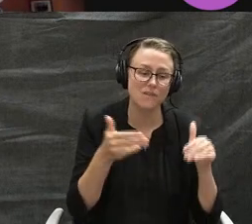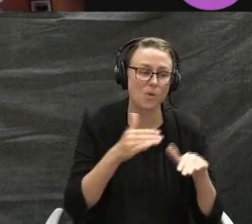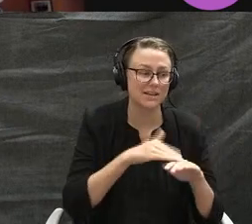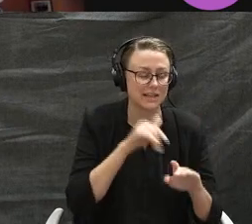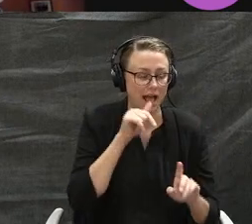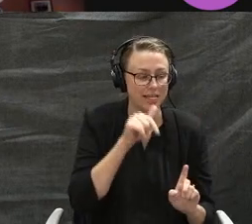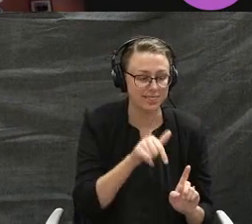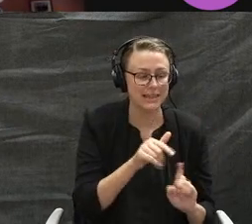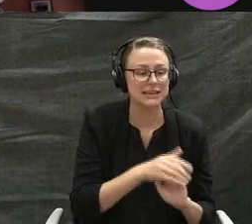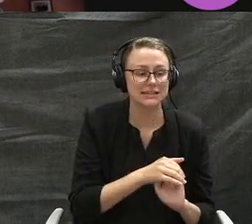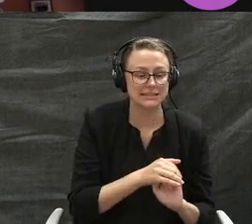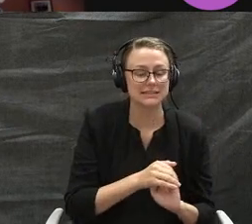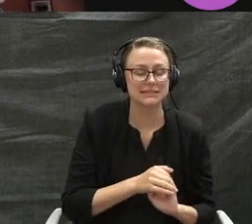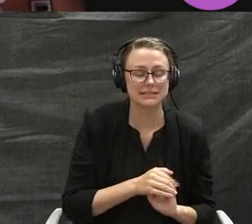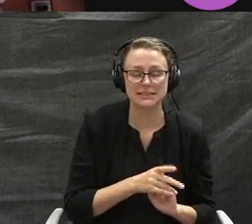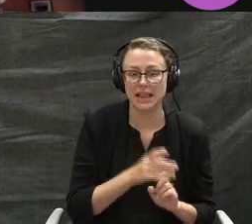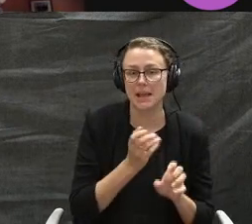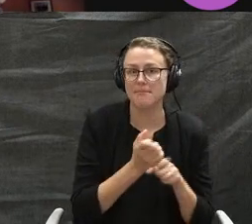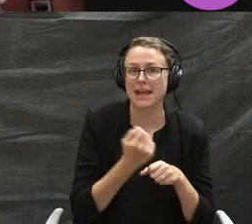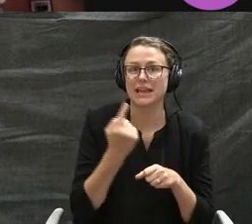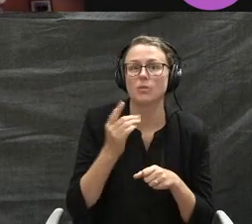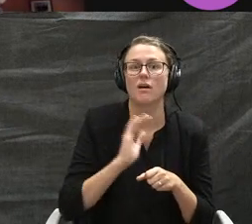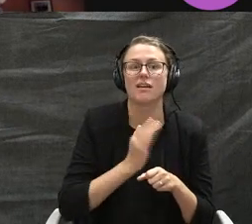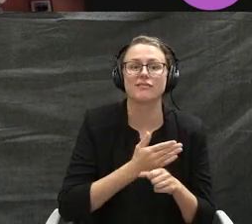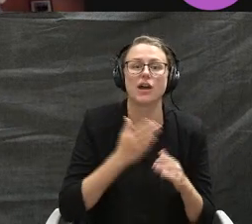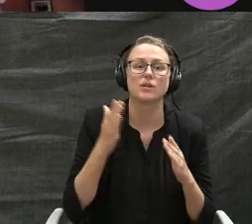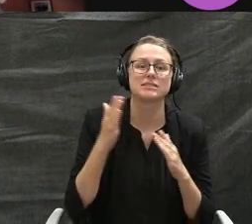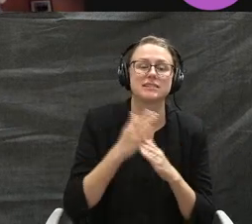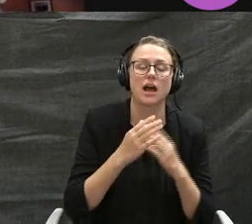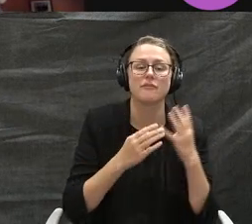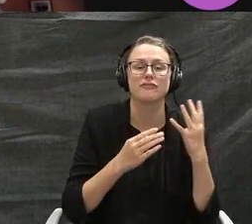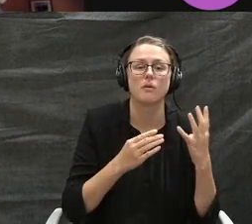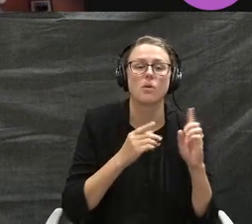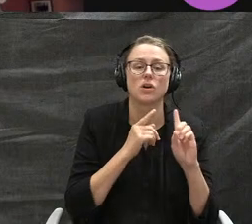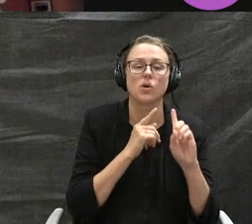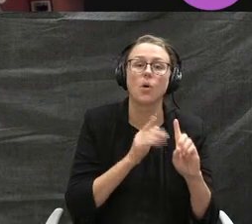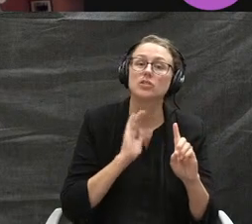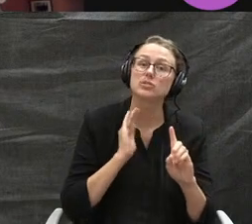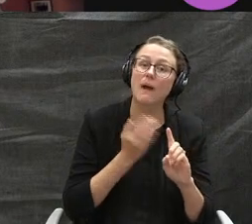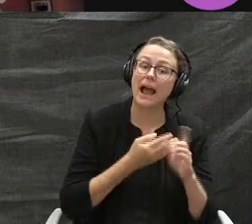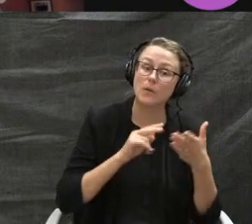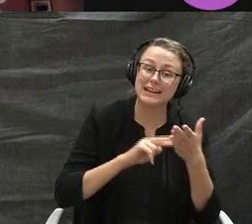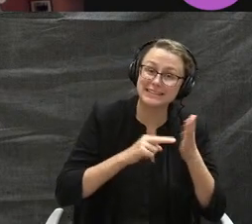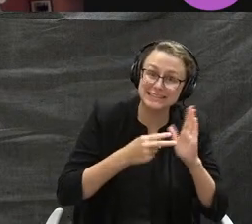One of our key four goals and so well intention of this goal is knowing that.